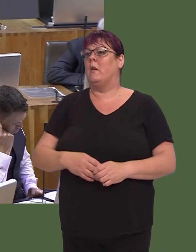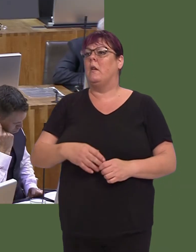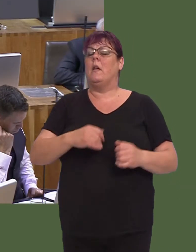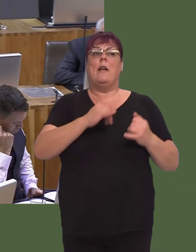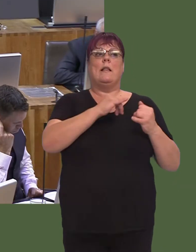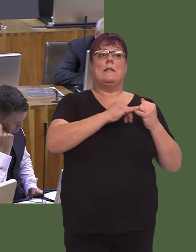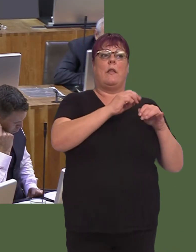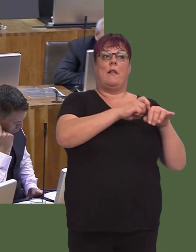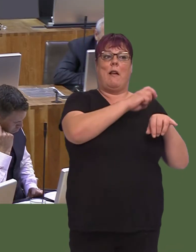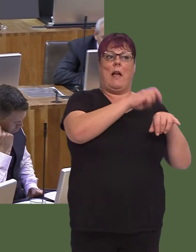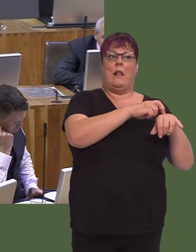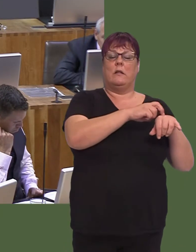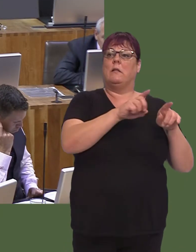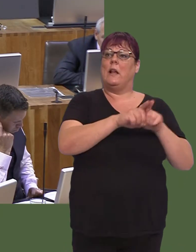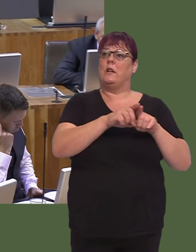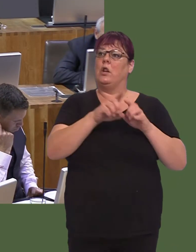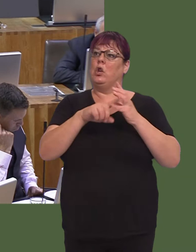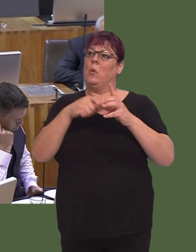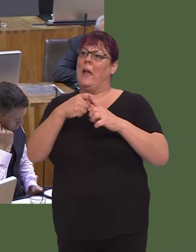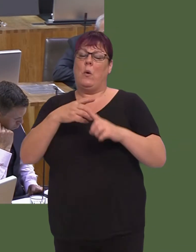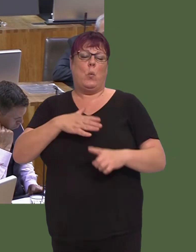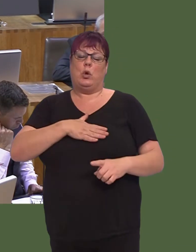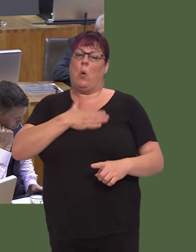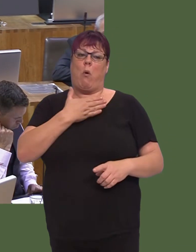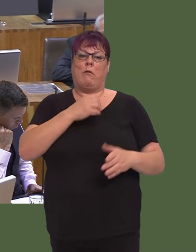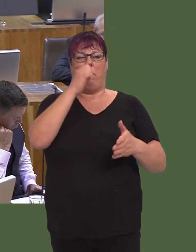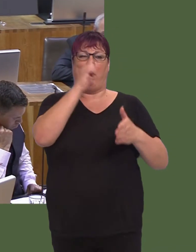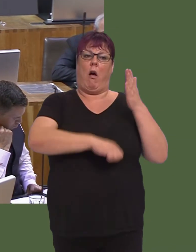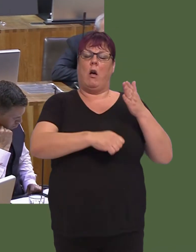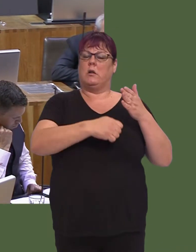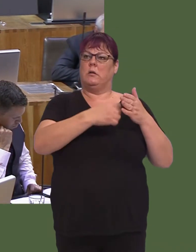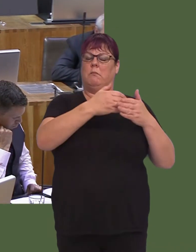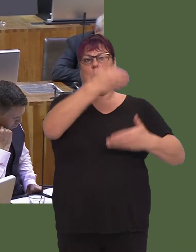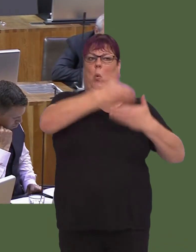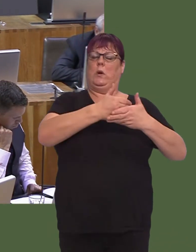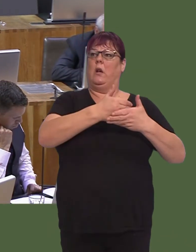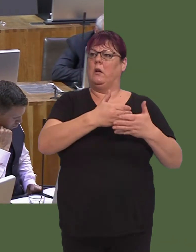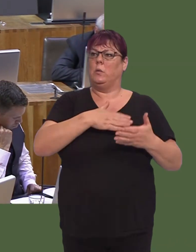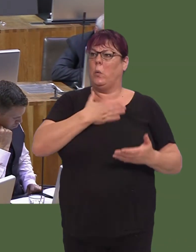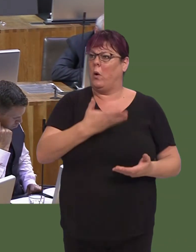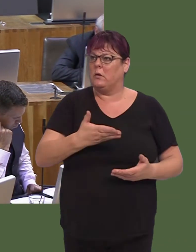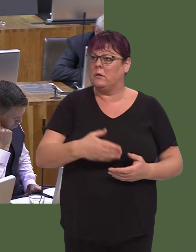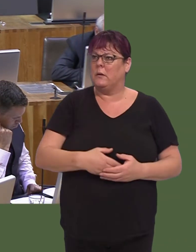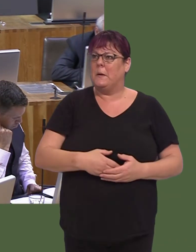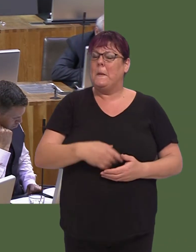border between the Republic of Ireland and the United Kingdomónobody's saying that they wish to see that.